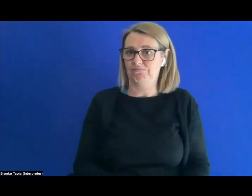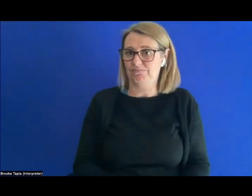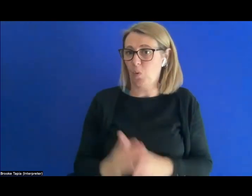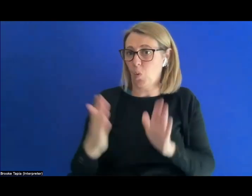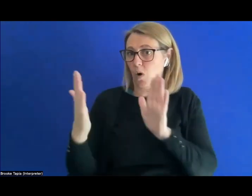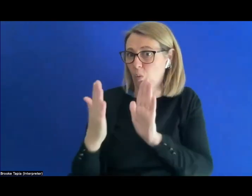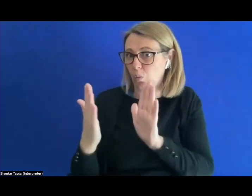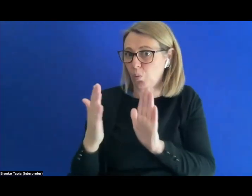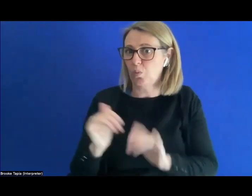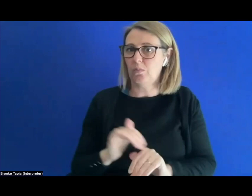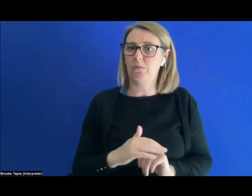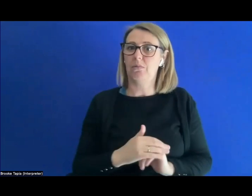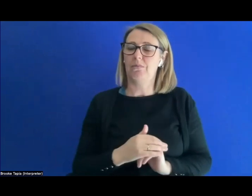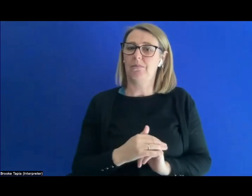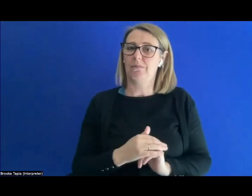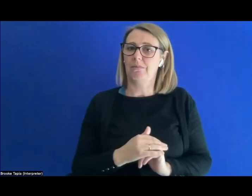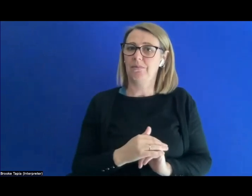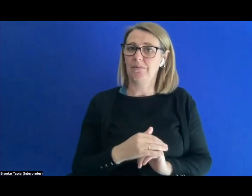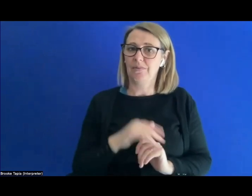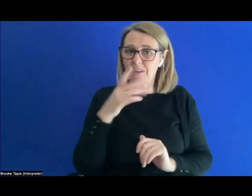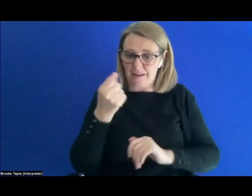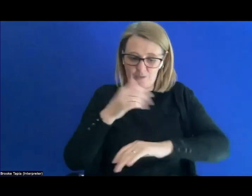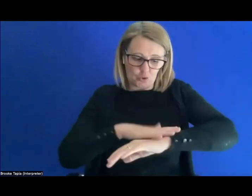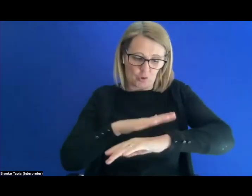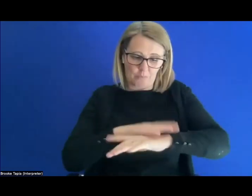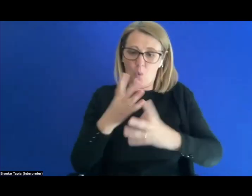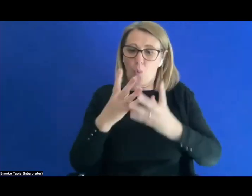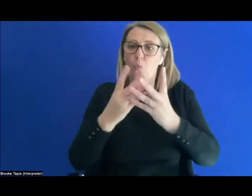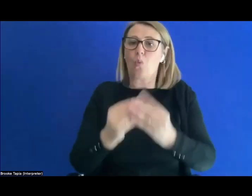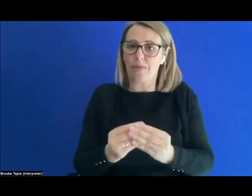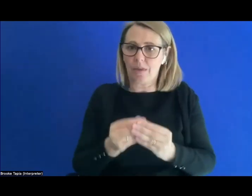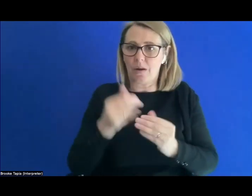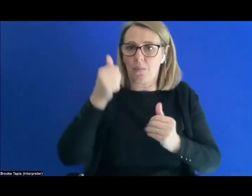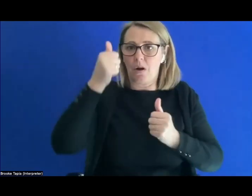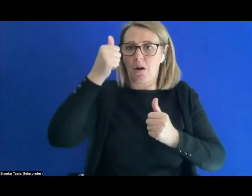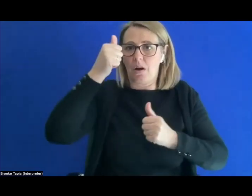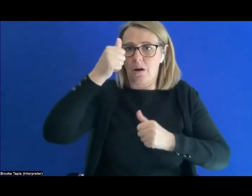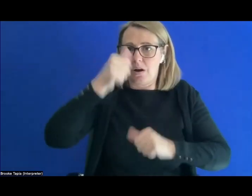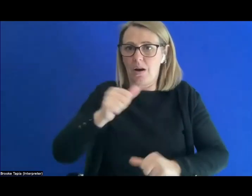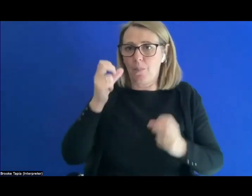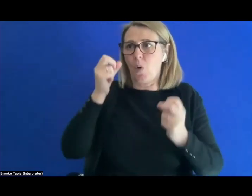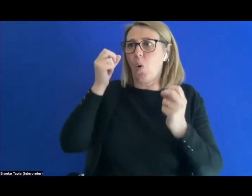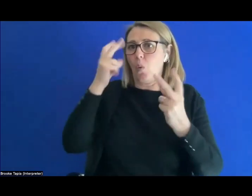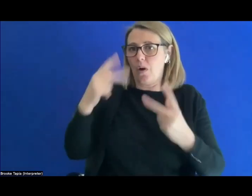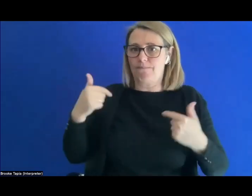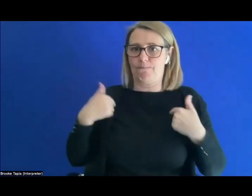and just spending that time and somehow making them aware that you are there, whether that is